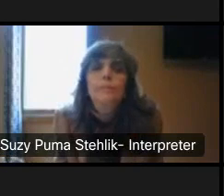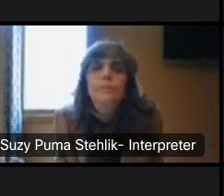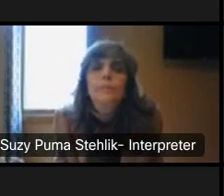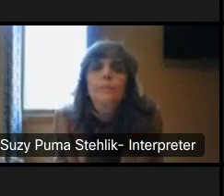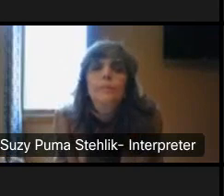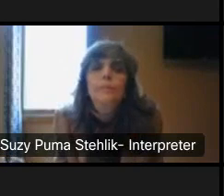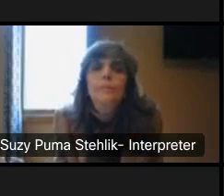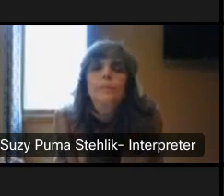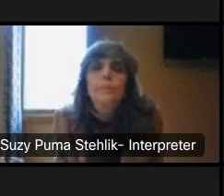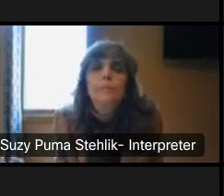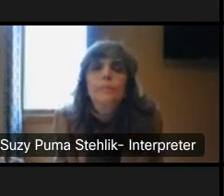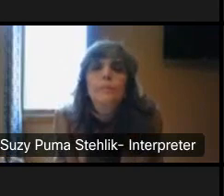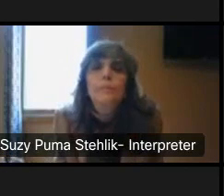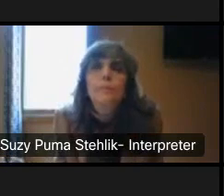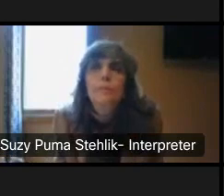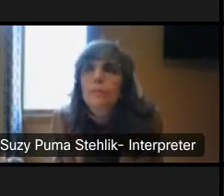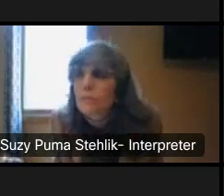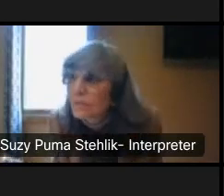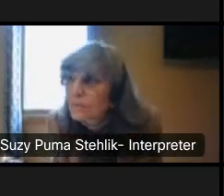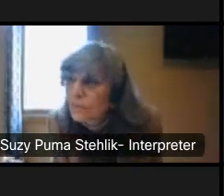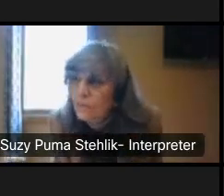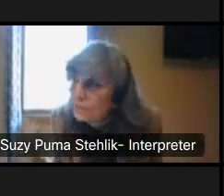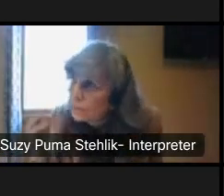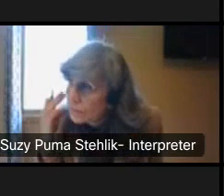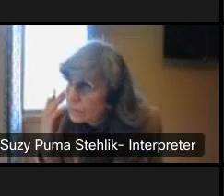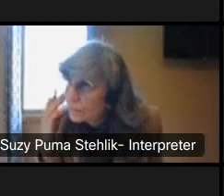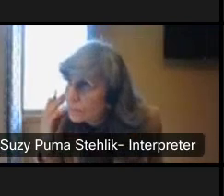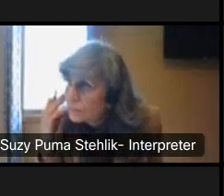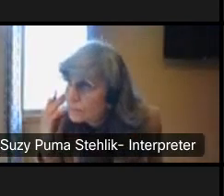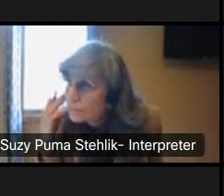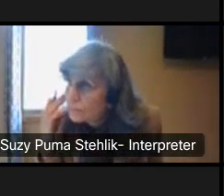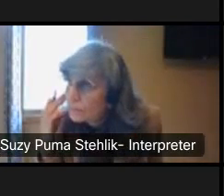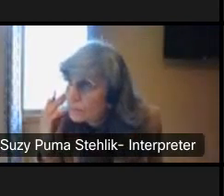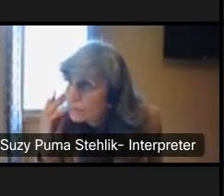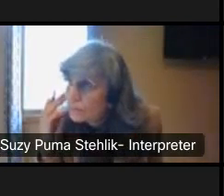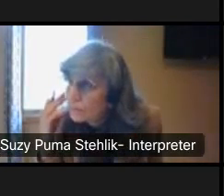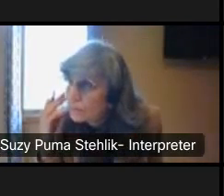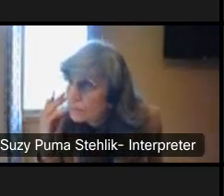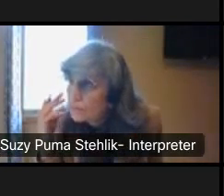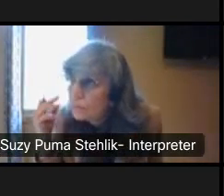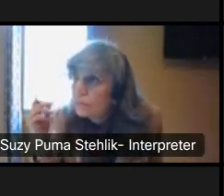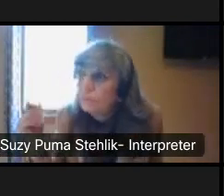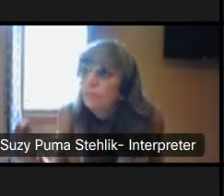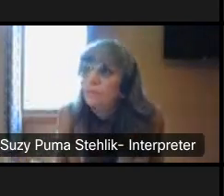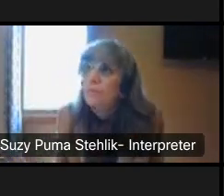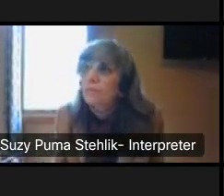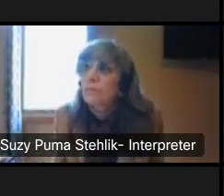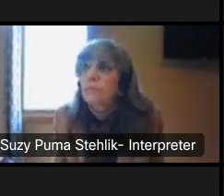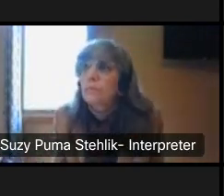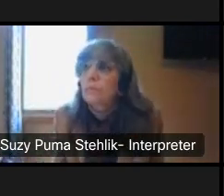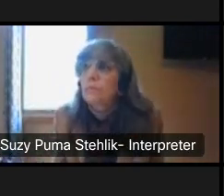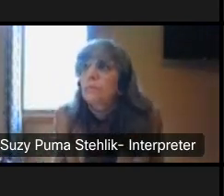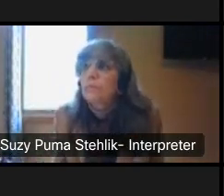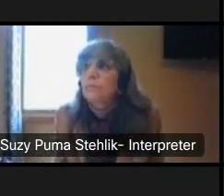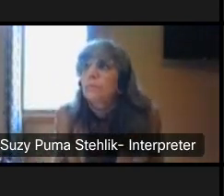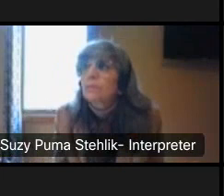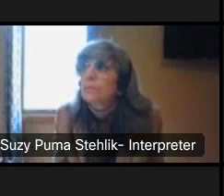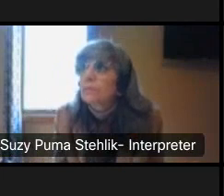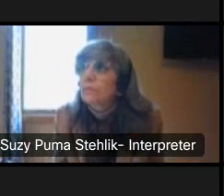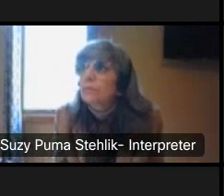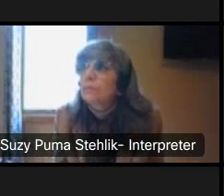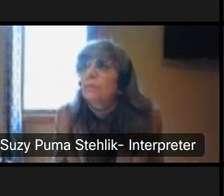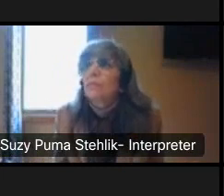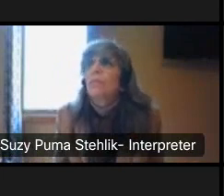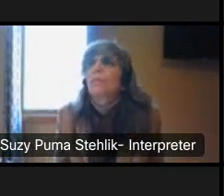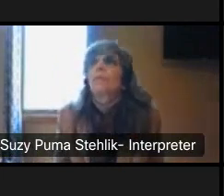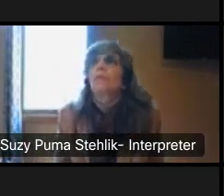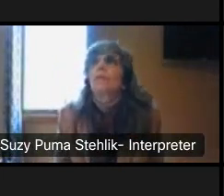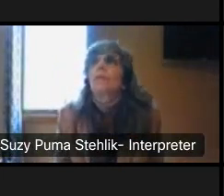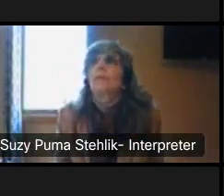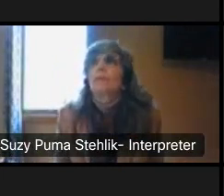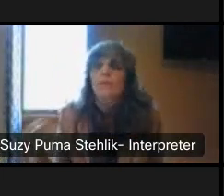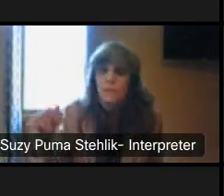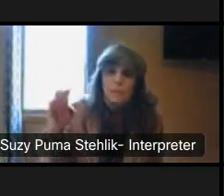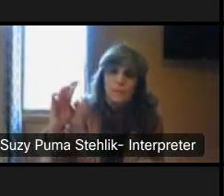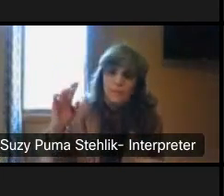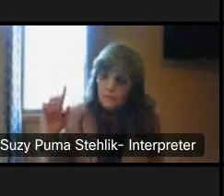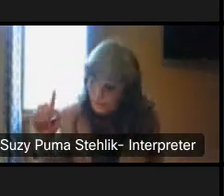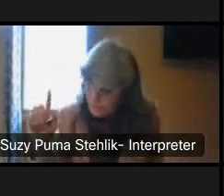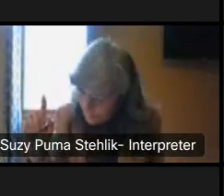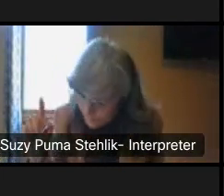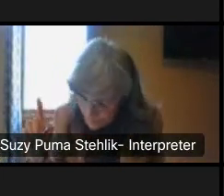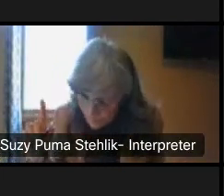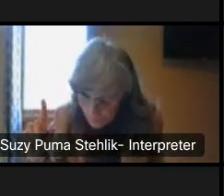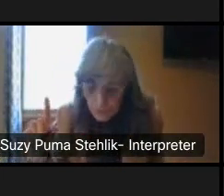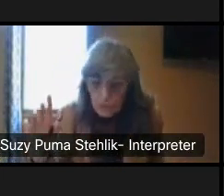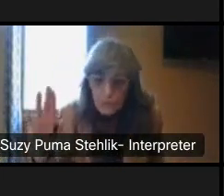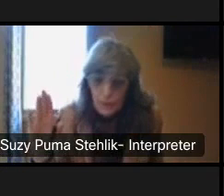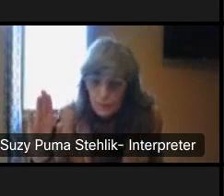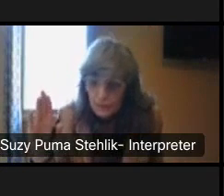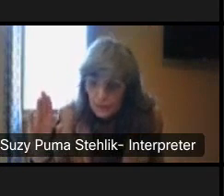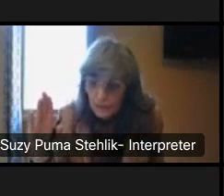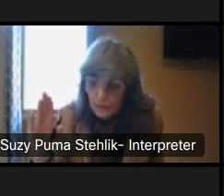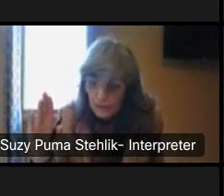Okay, I a, no, it can accept whether then through the.